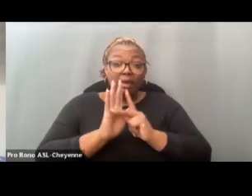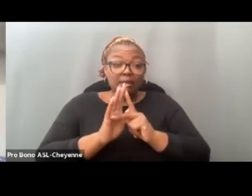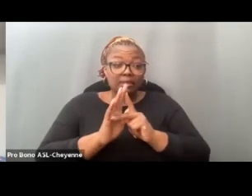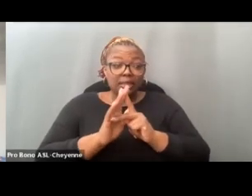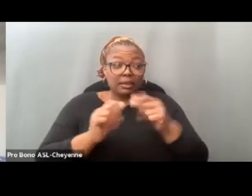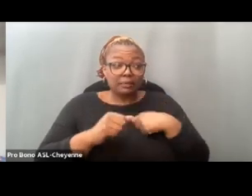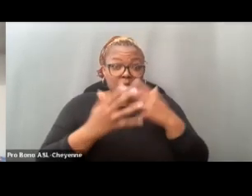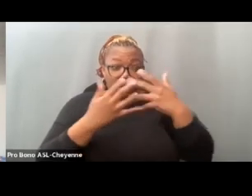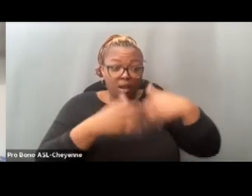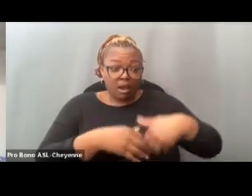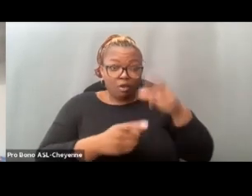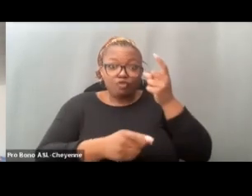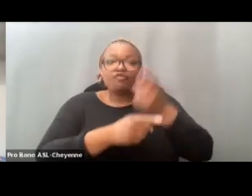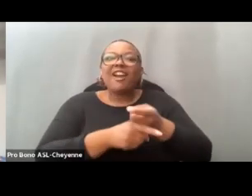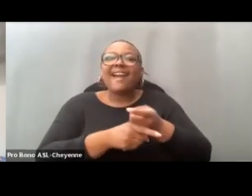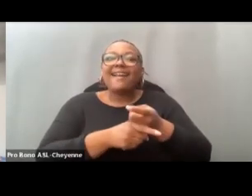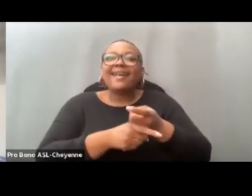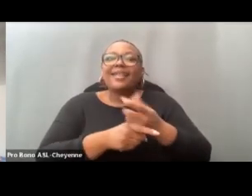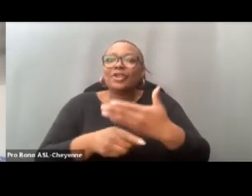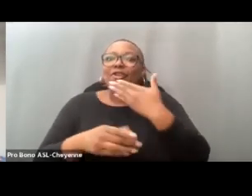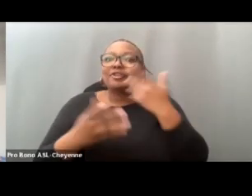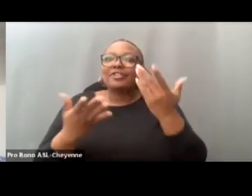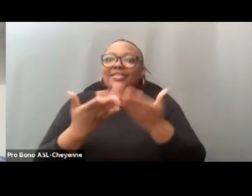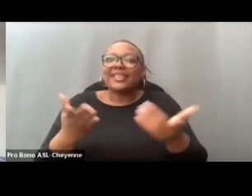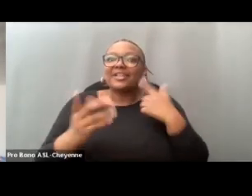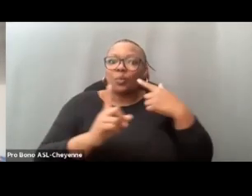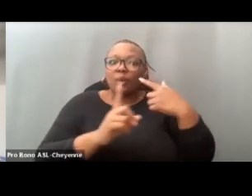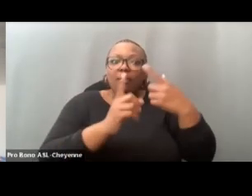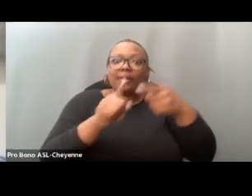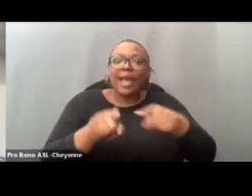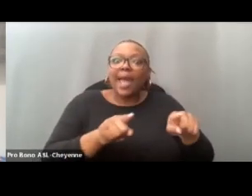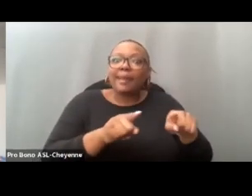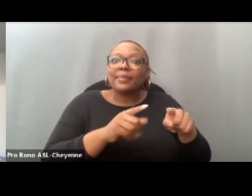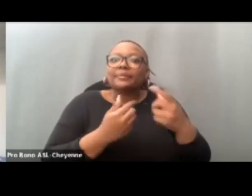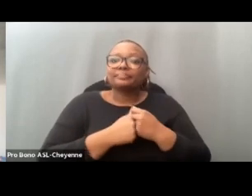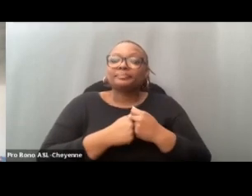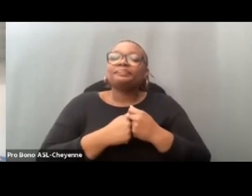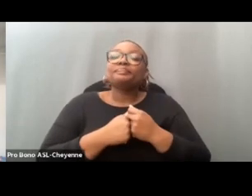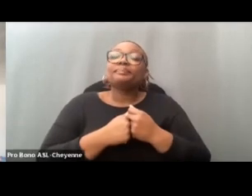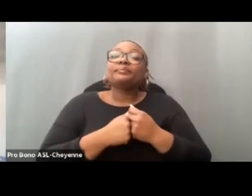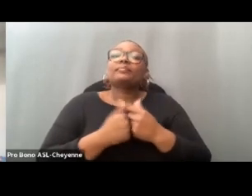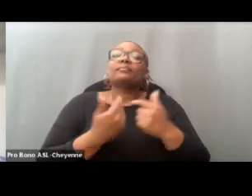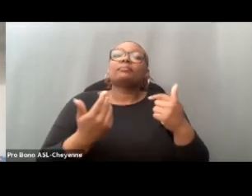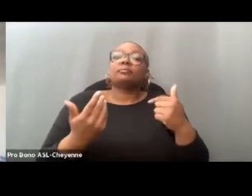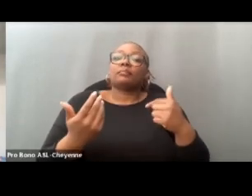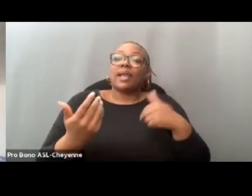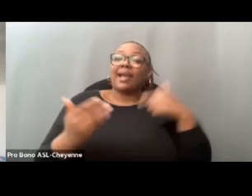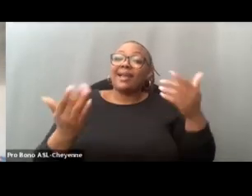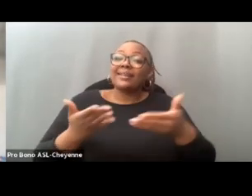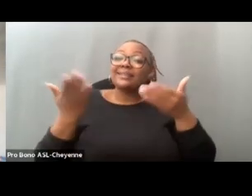then all these great things would happen. I'm going to suggest something else,